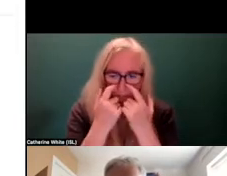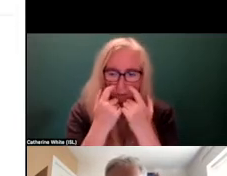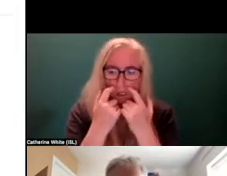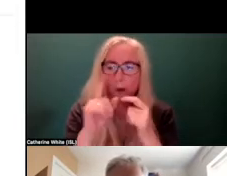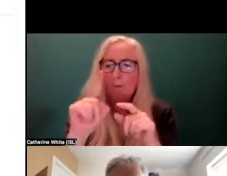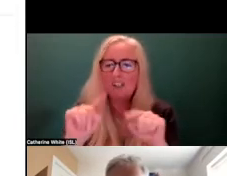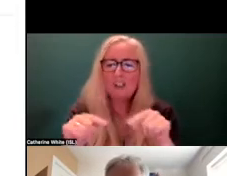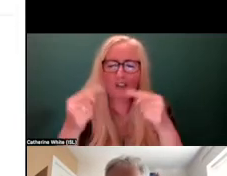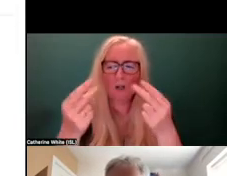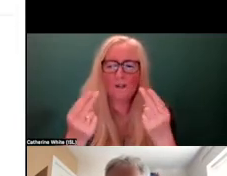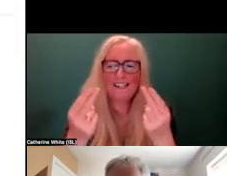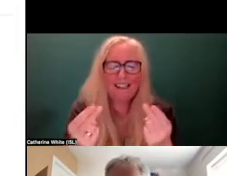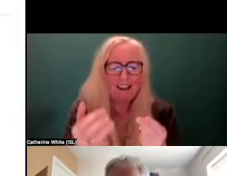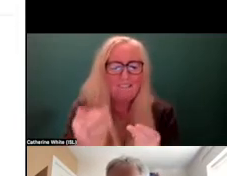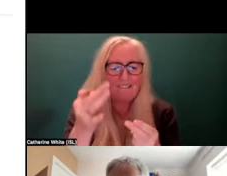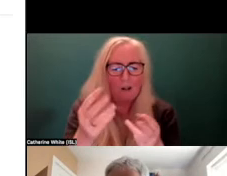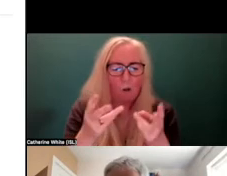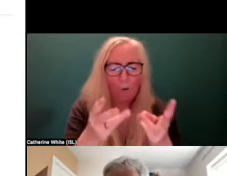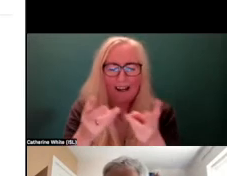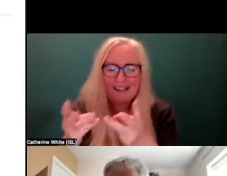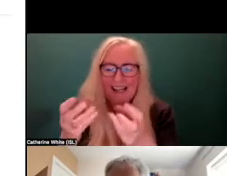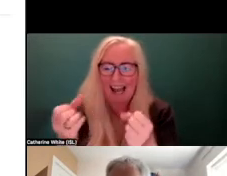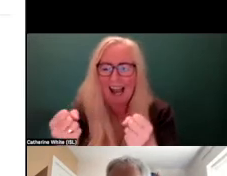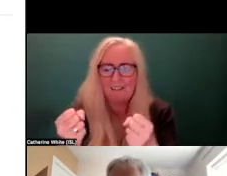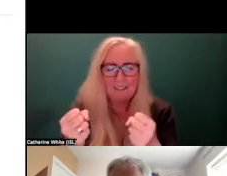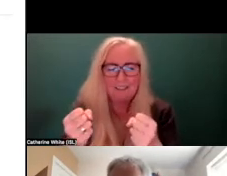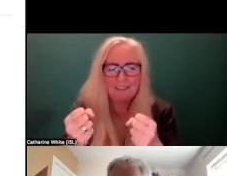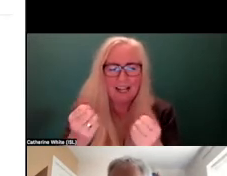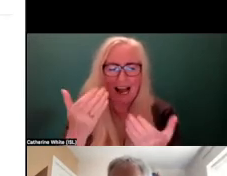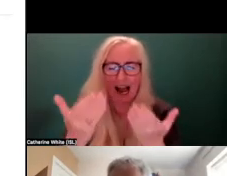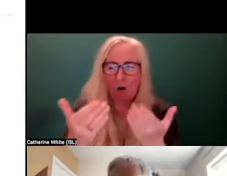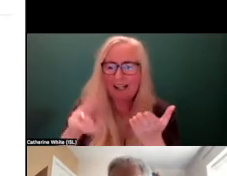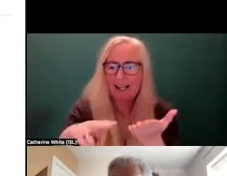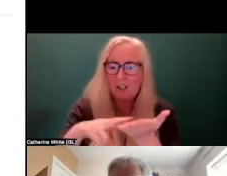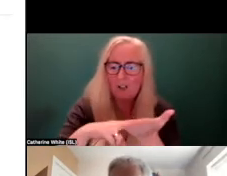And it is a challenge, but we need to try and find ways to have looser fit that will